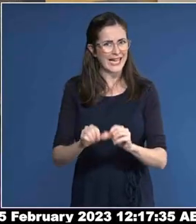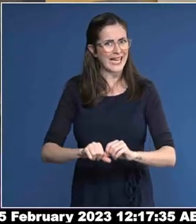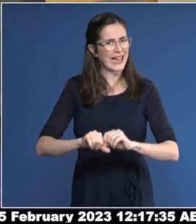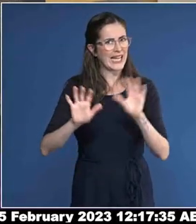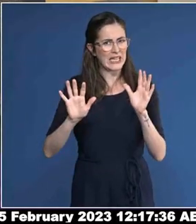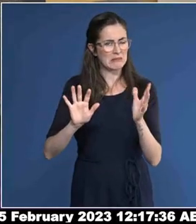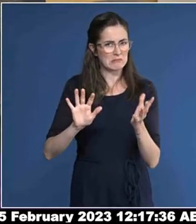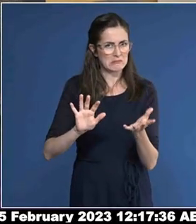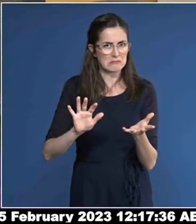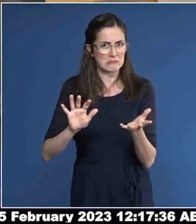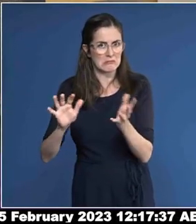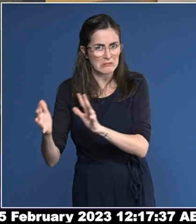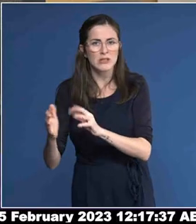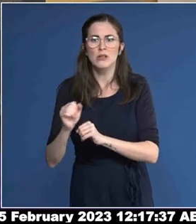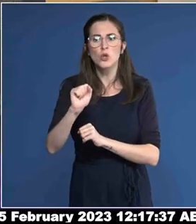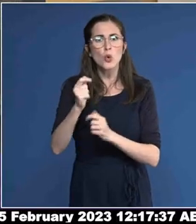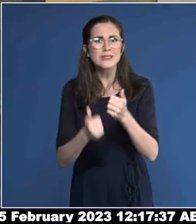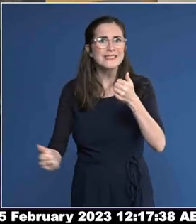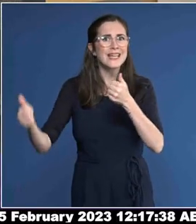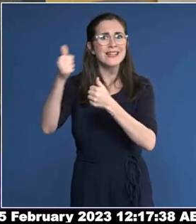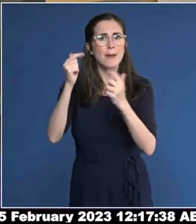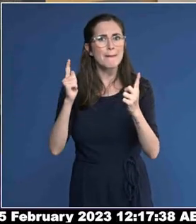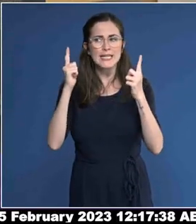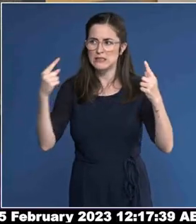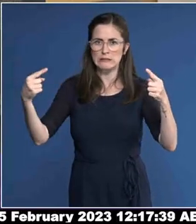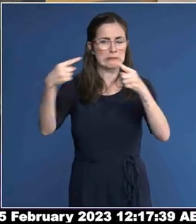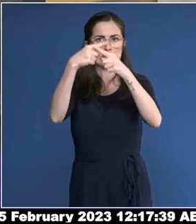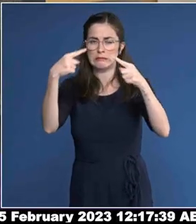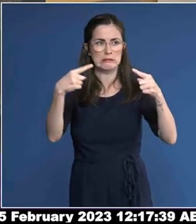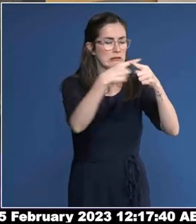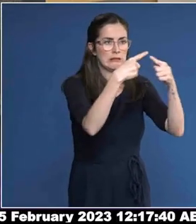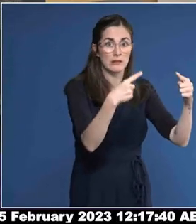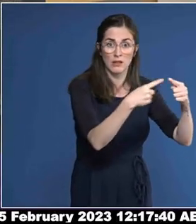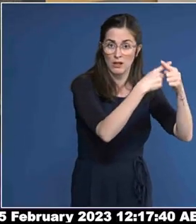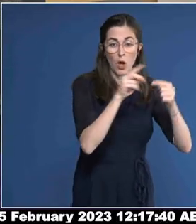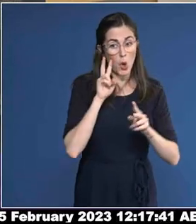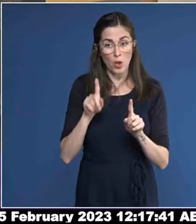its senior managers and indicators that its CEO was running the organisation in a manner